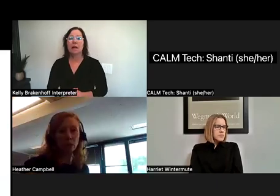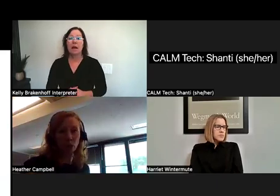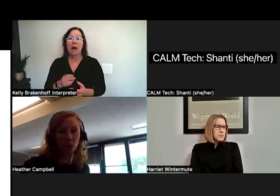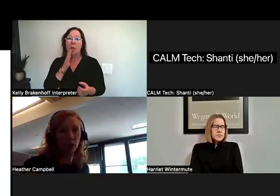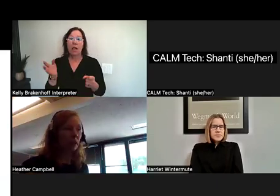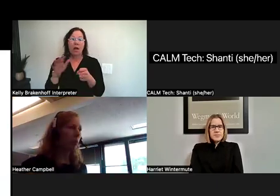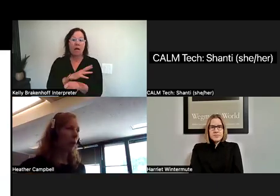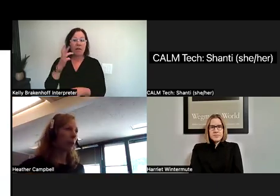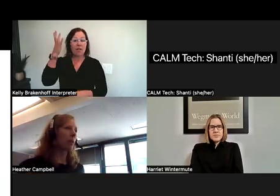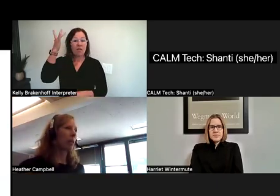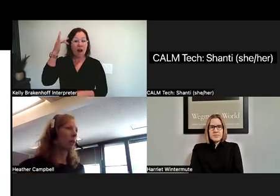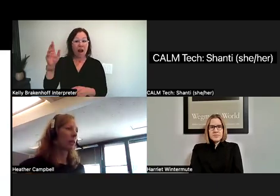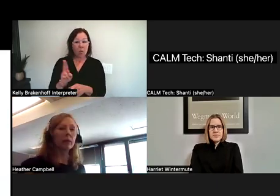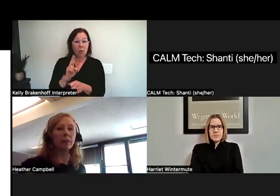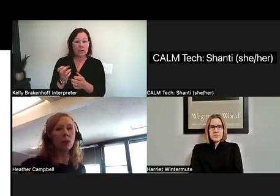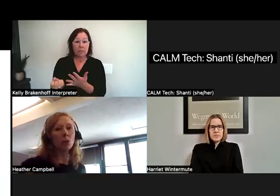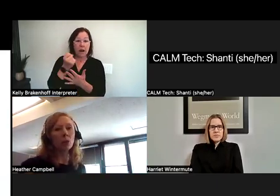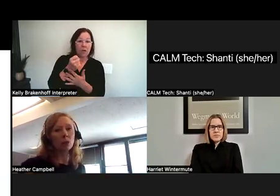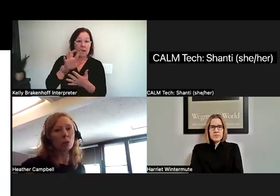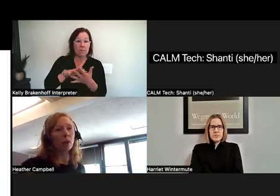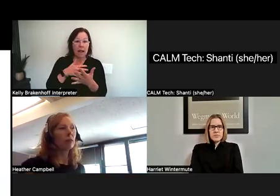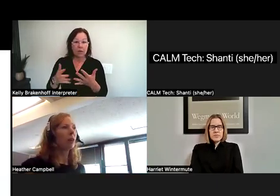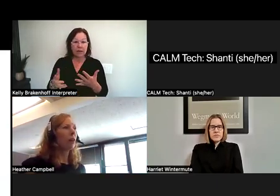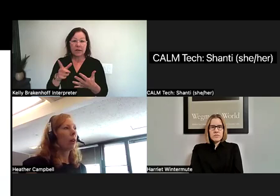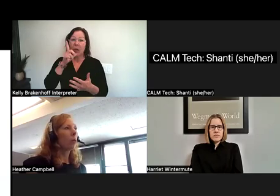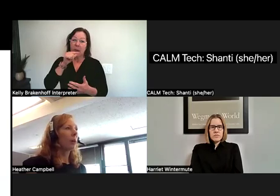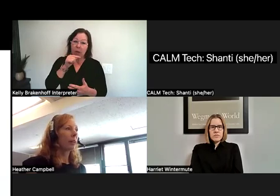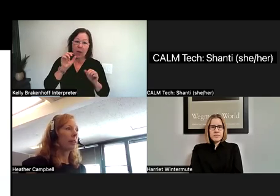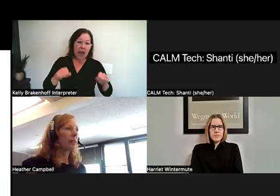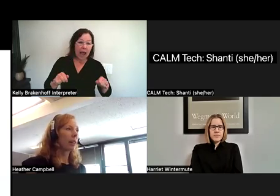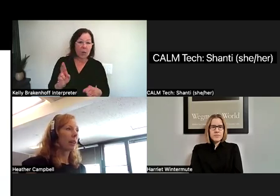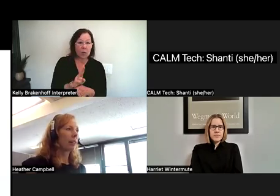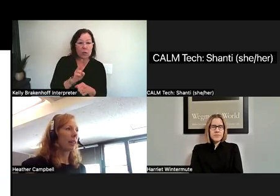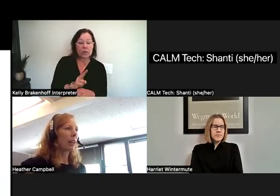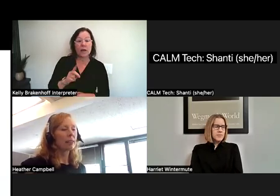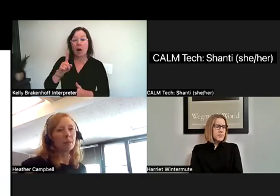for using a priority matrix. Who can use one? What it is exactly and some